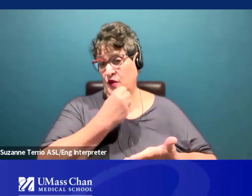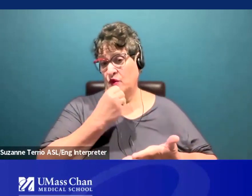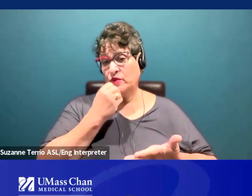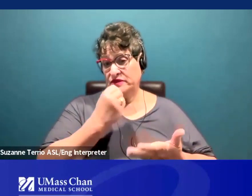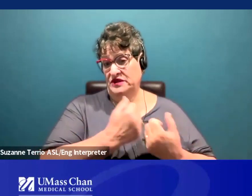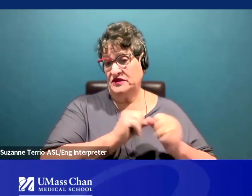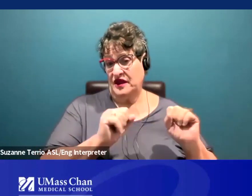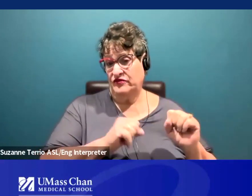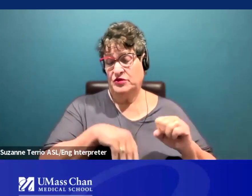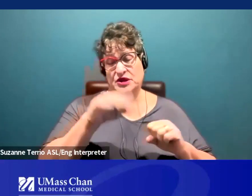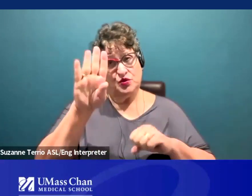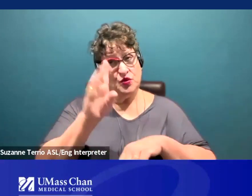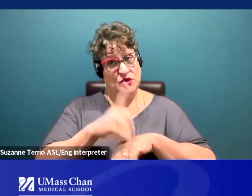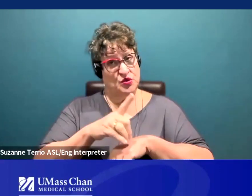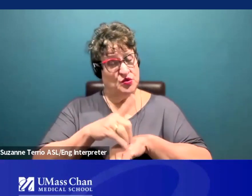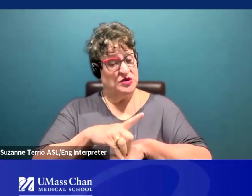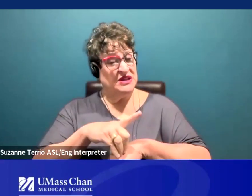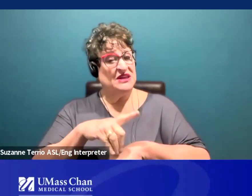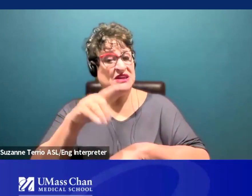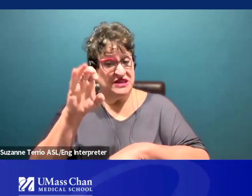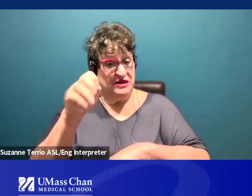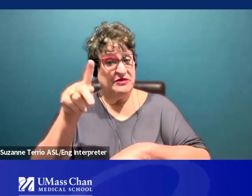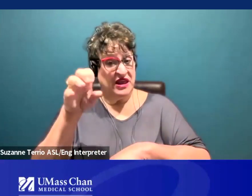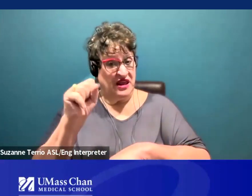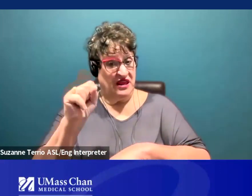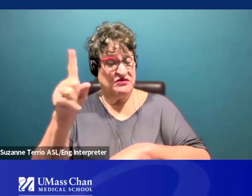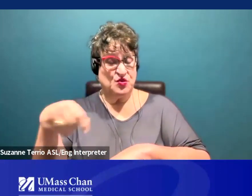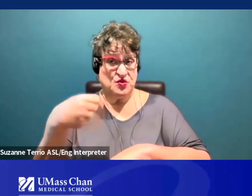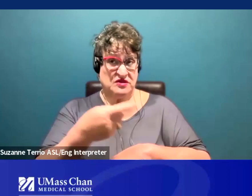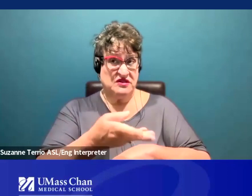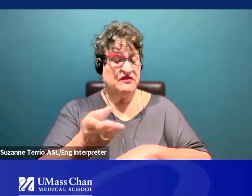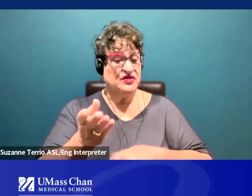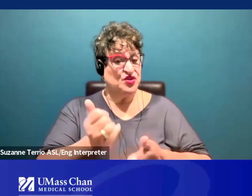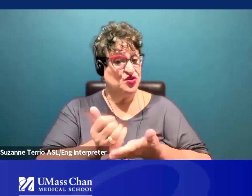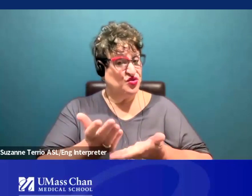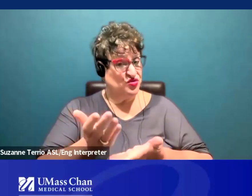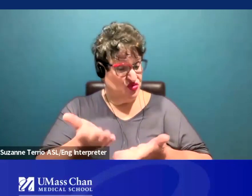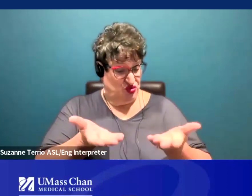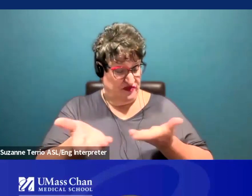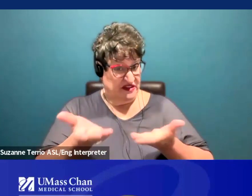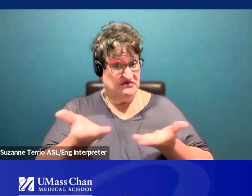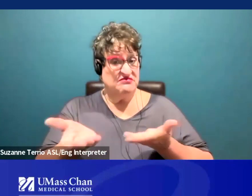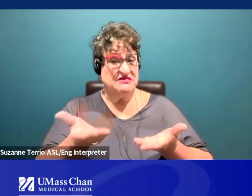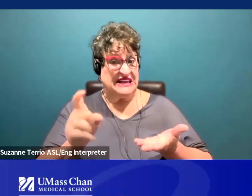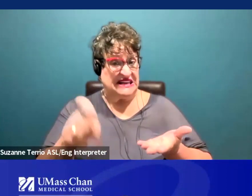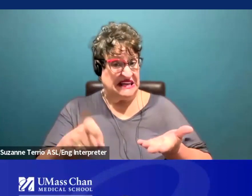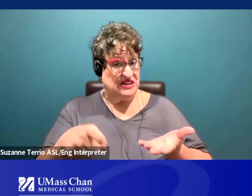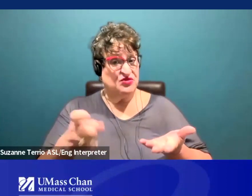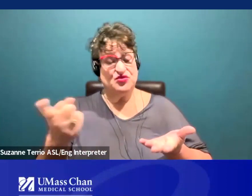to give the client the service that they need to reunify. So are you sitting with my client? Are you also figuring out